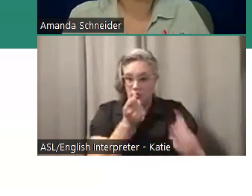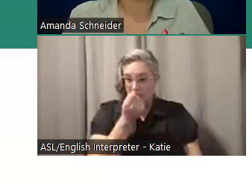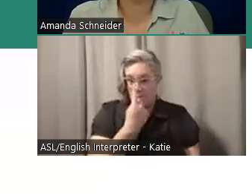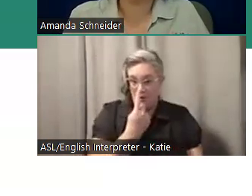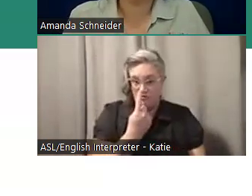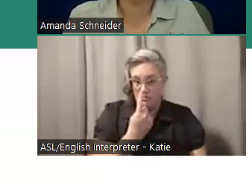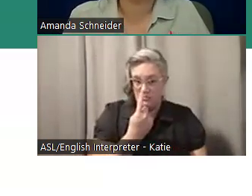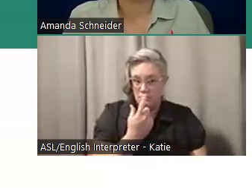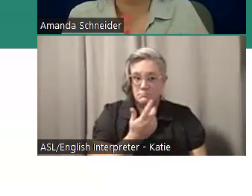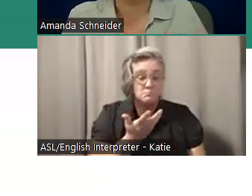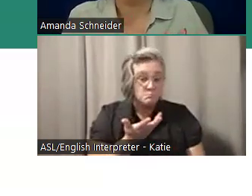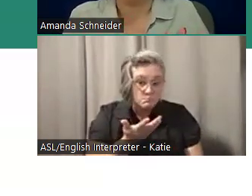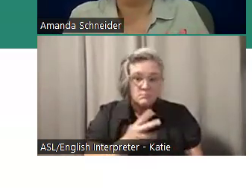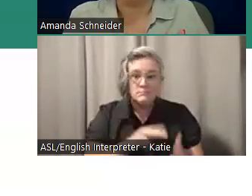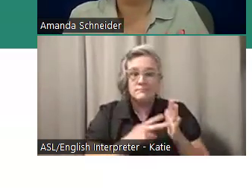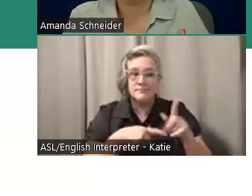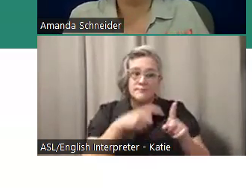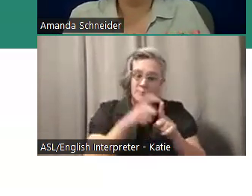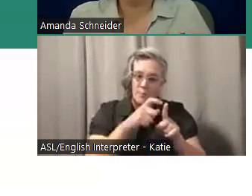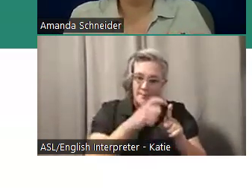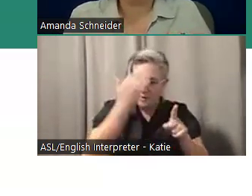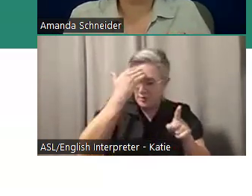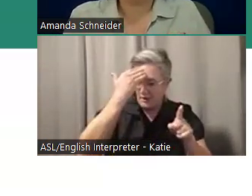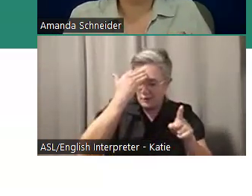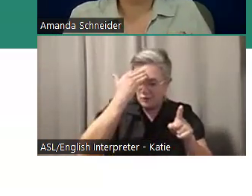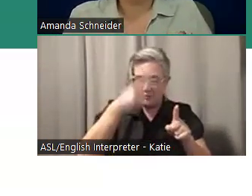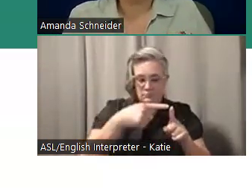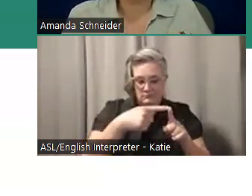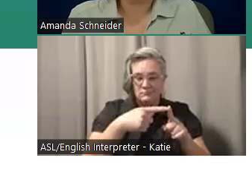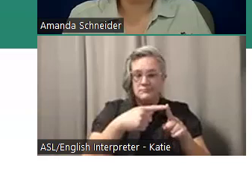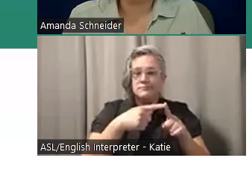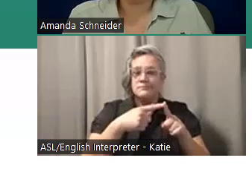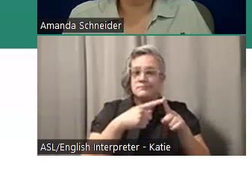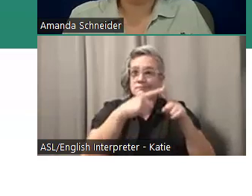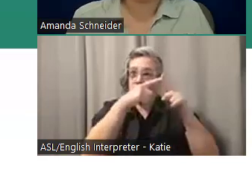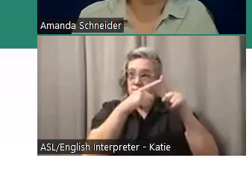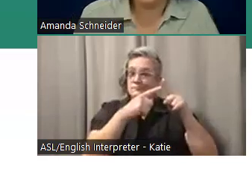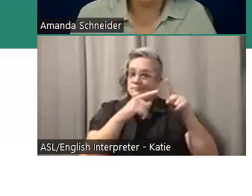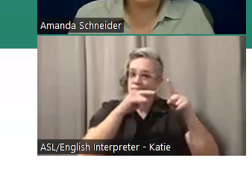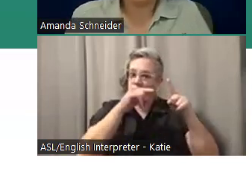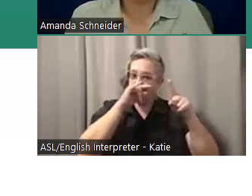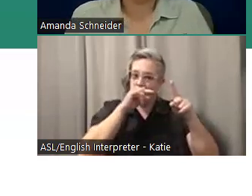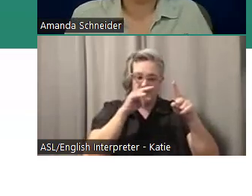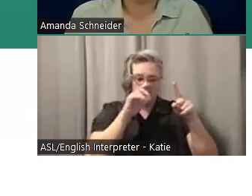So, talking about vocabulary knowledge. Where children have to understand the meaning of words,